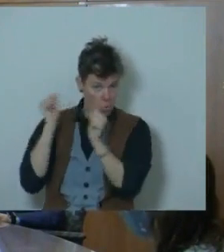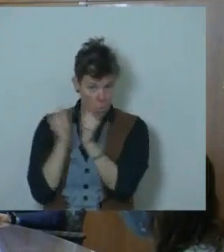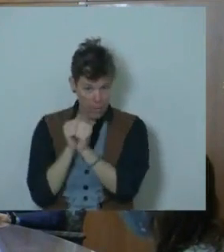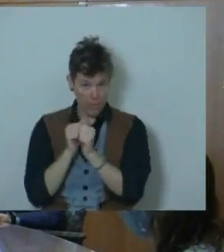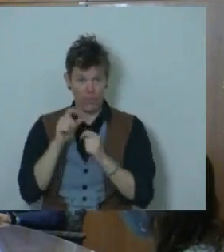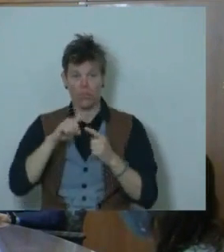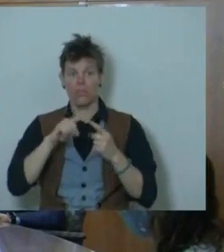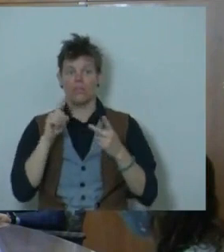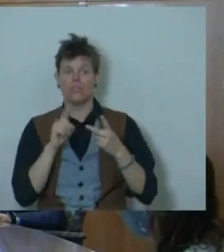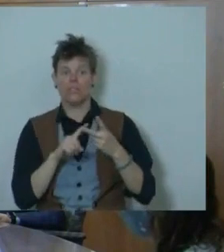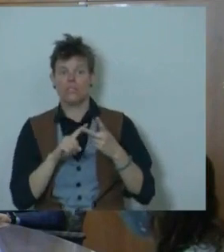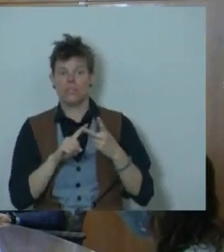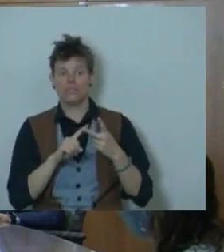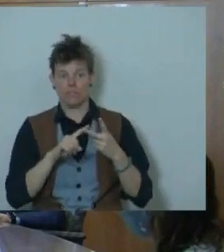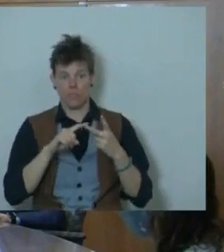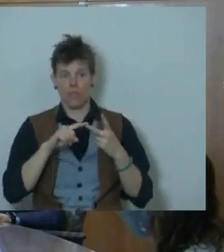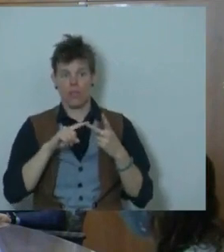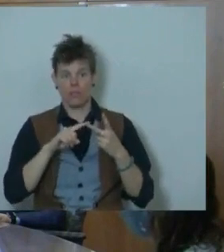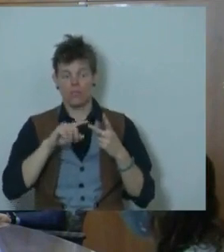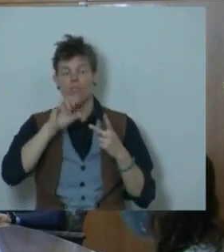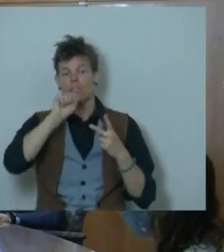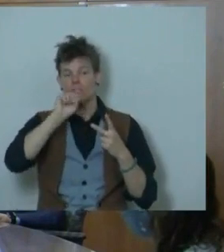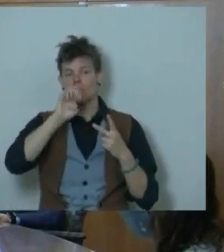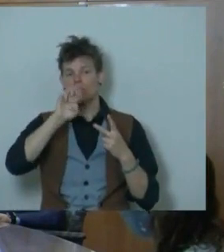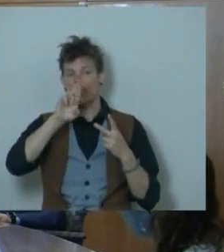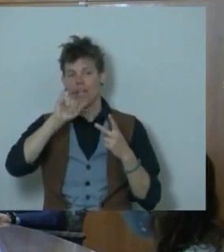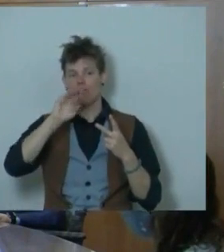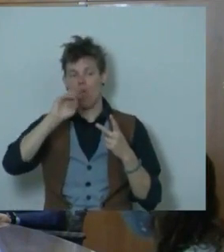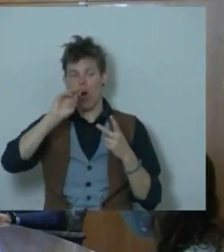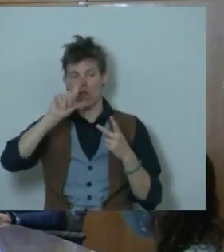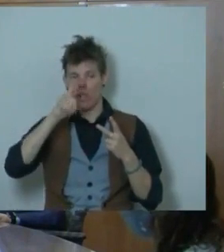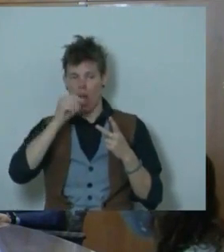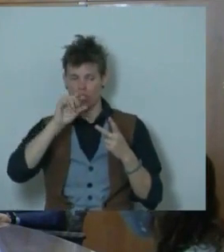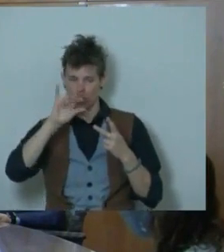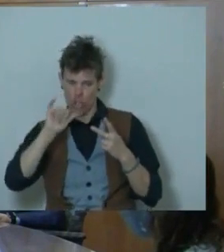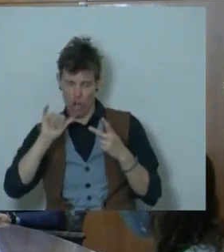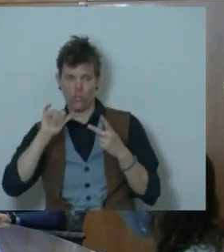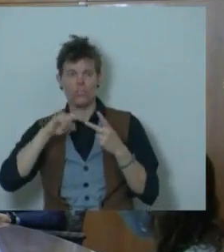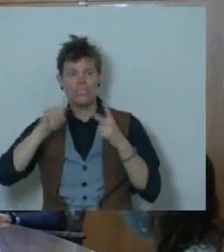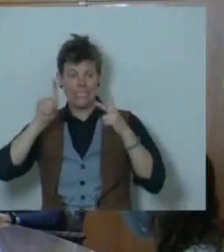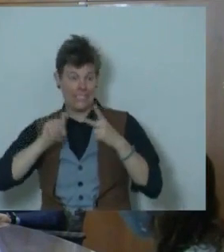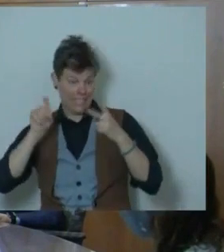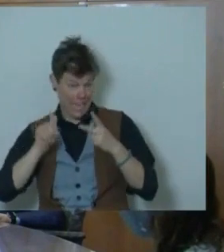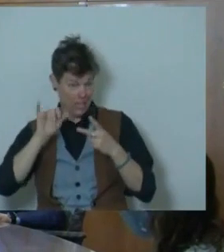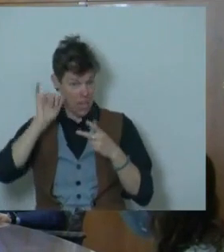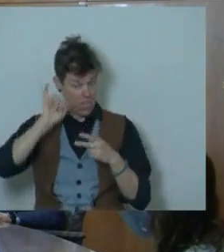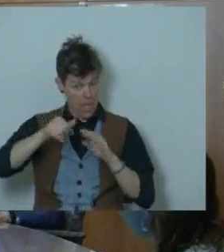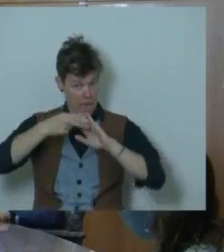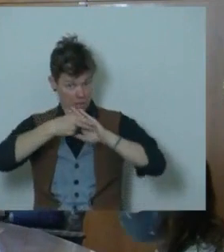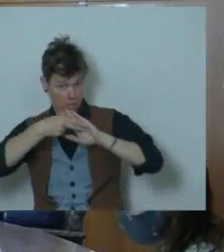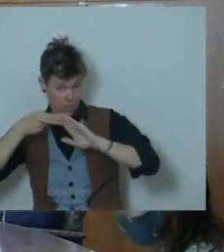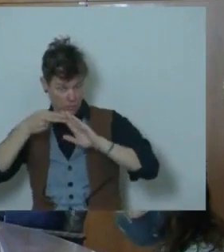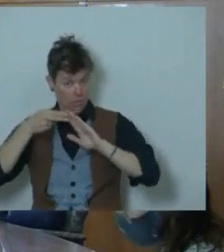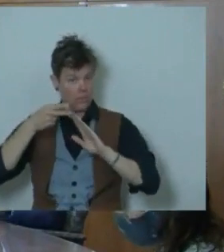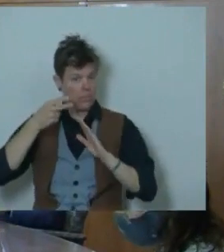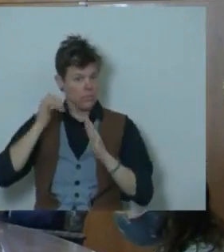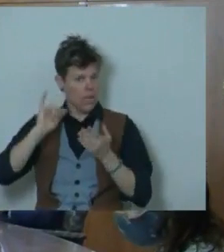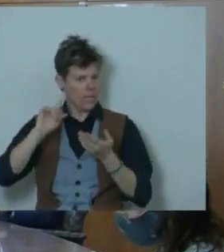' ’S AT THE COMPANY IN MASSACHUSETTS -- IS THAT THE COMPANY MASSACHUSETTS IS WORKING WITH?